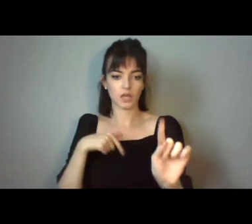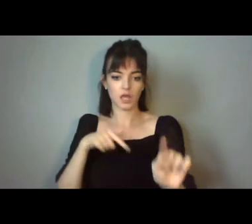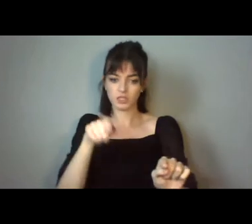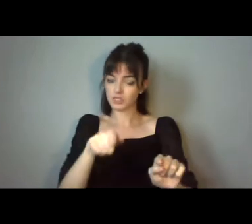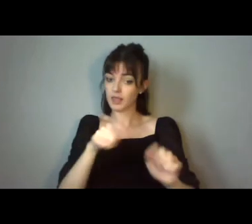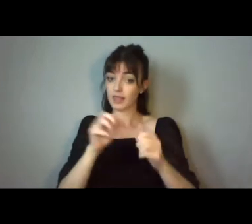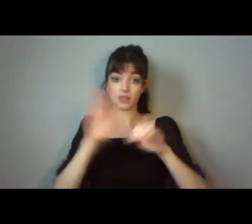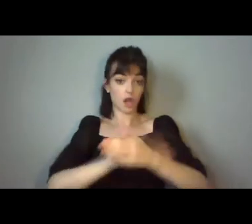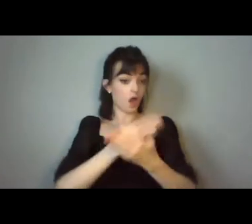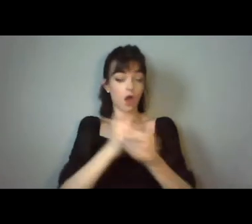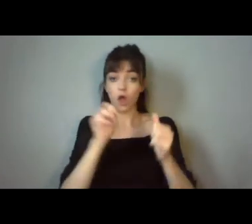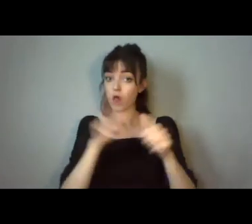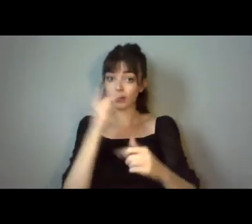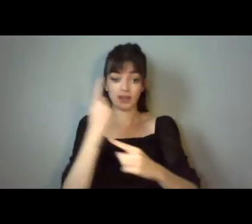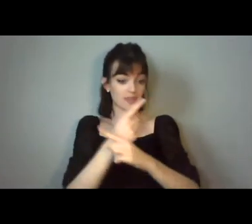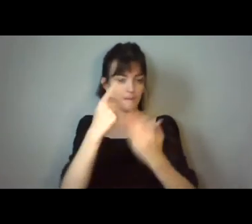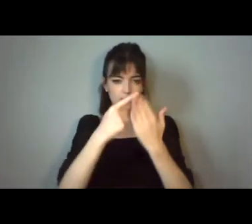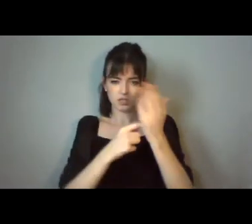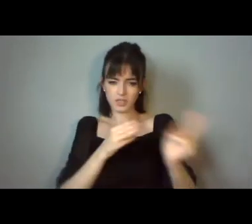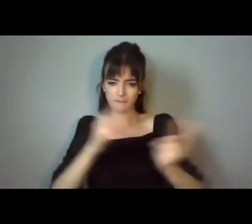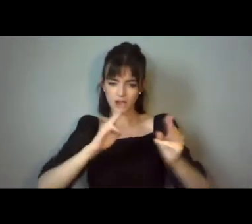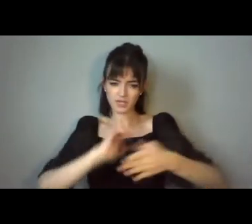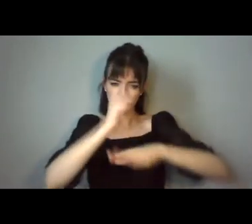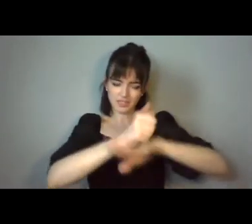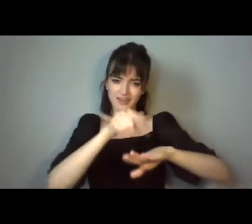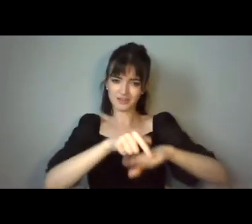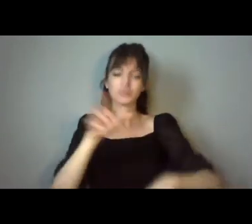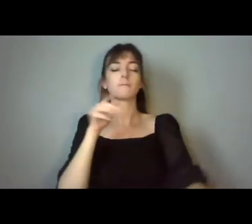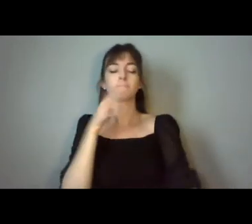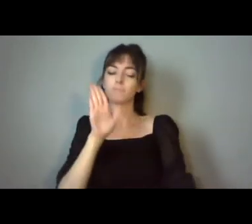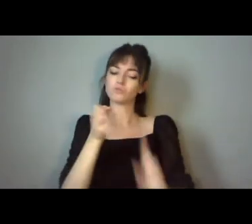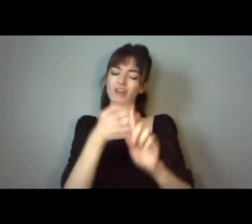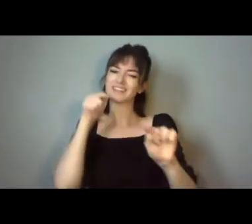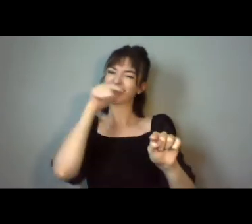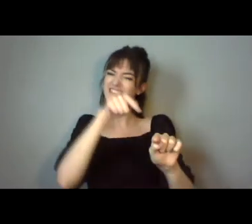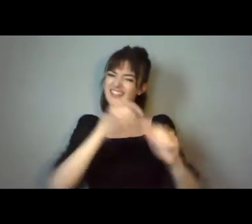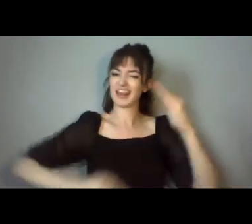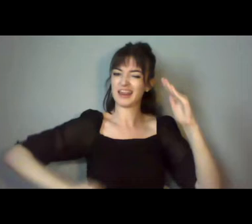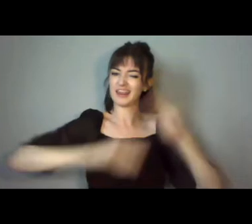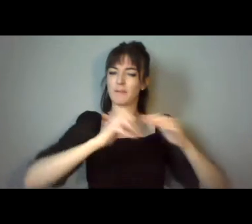policy and practice frameworks denied or limited legal capacity for persons with disabilities